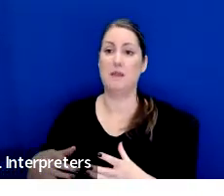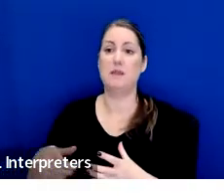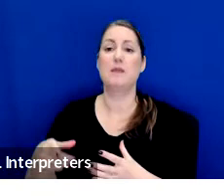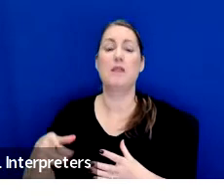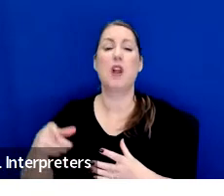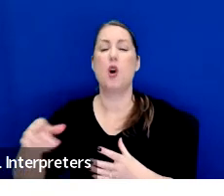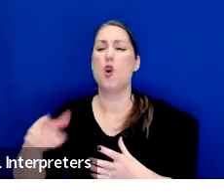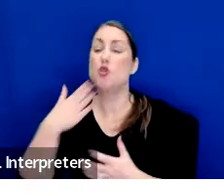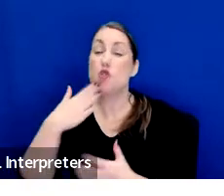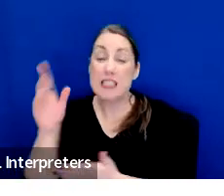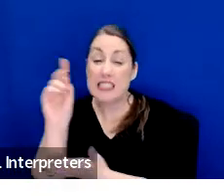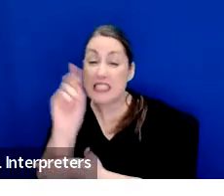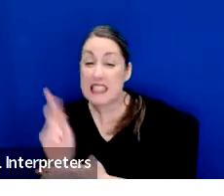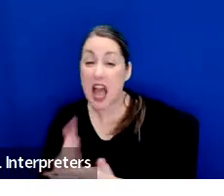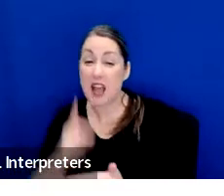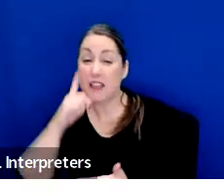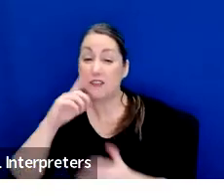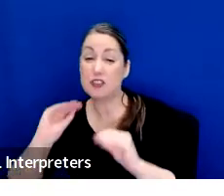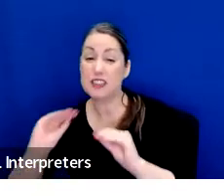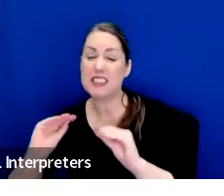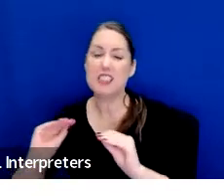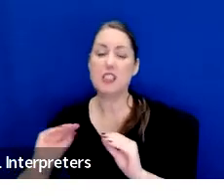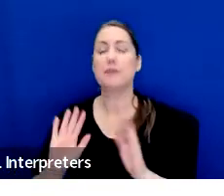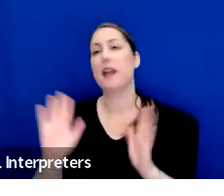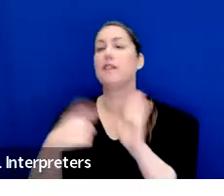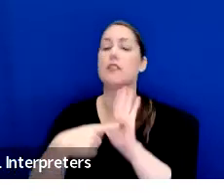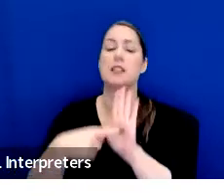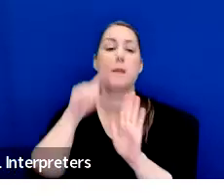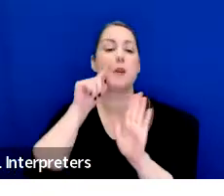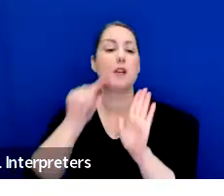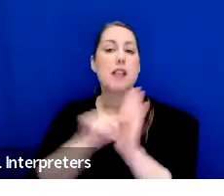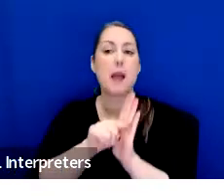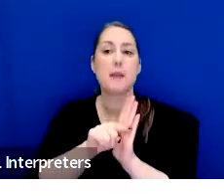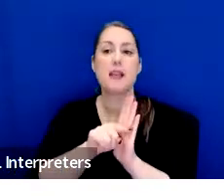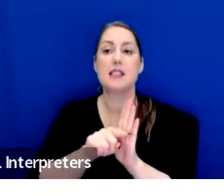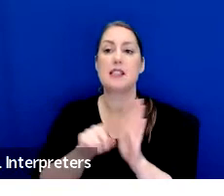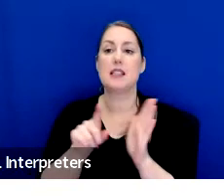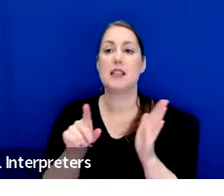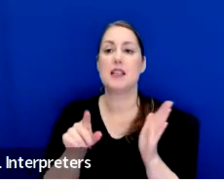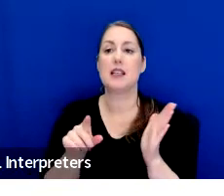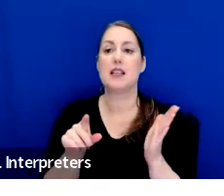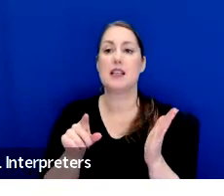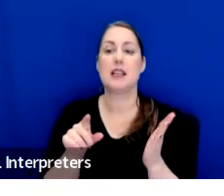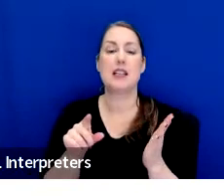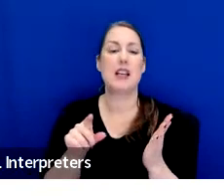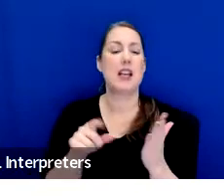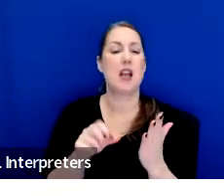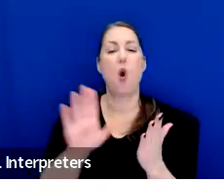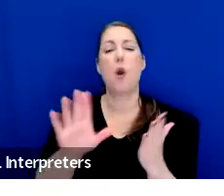So her assignments that she would make in her pages were like massive walls. Of text, really?